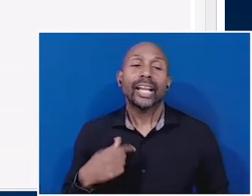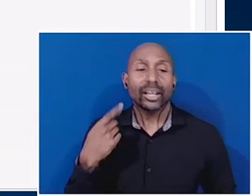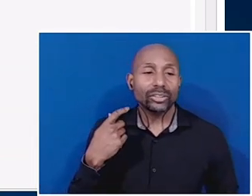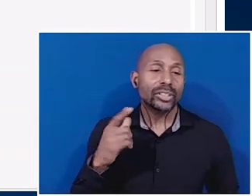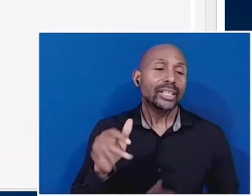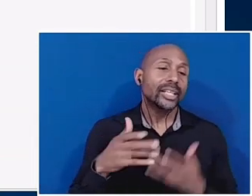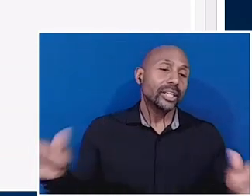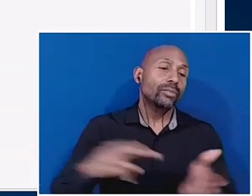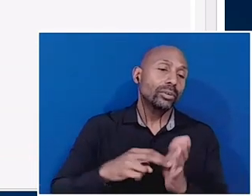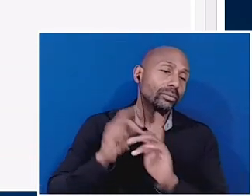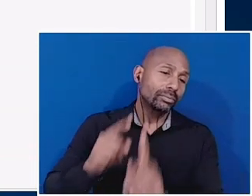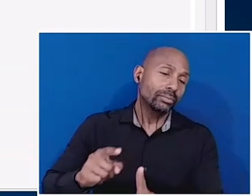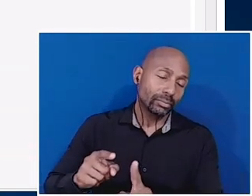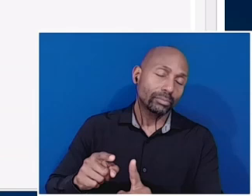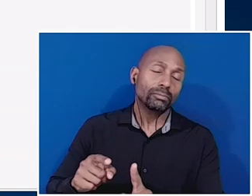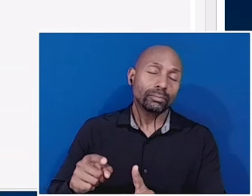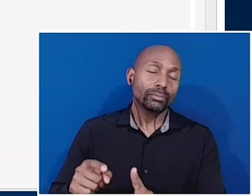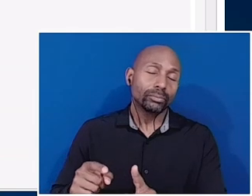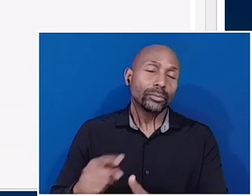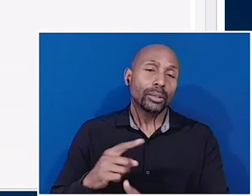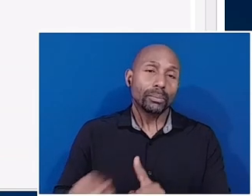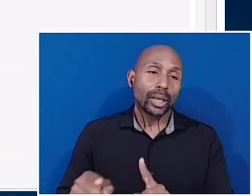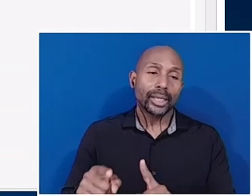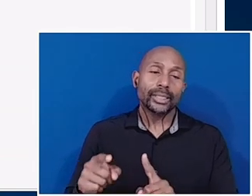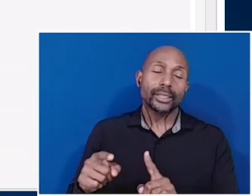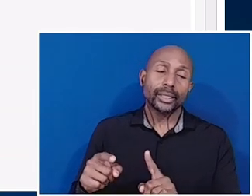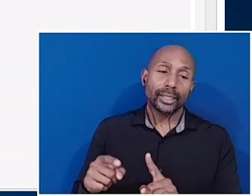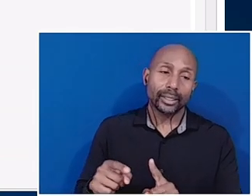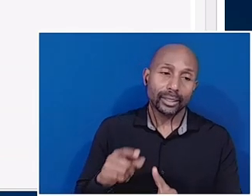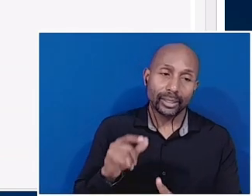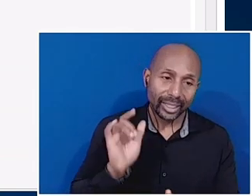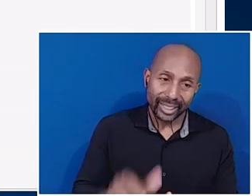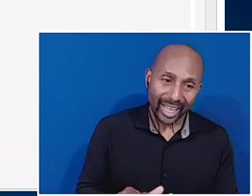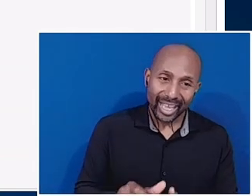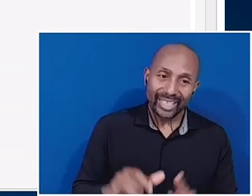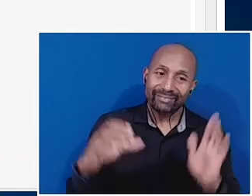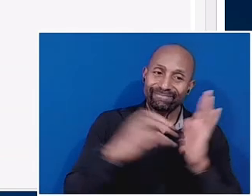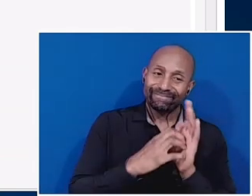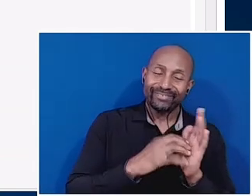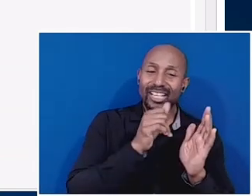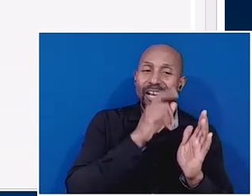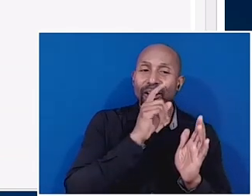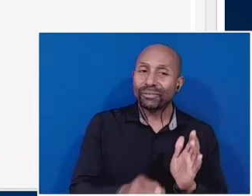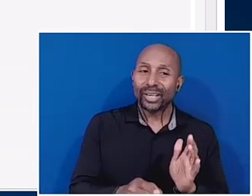I get somewhat concerned that it doesn't lack a full contextual understanding for